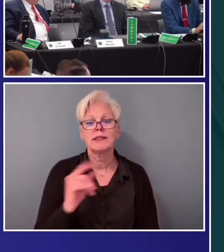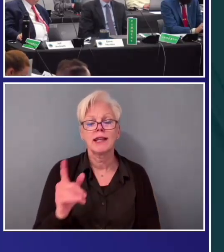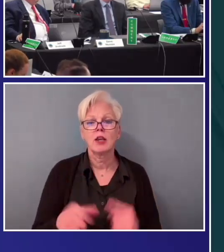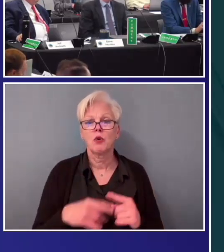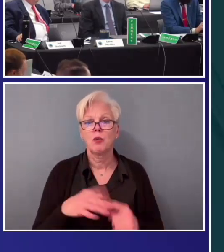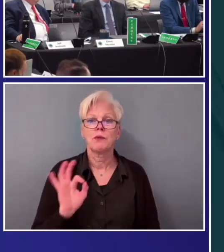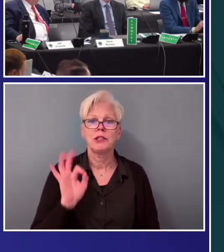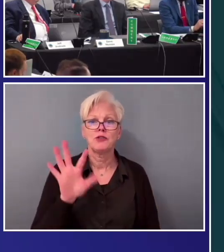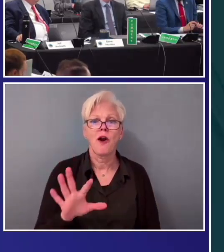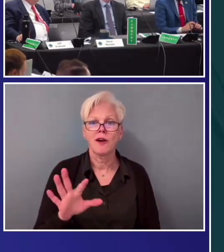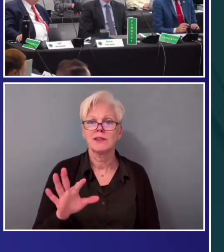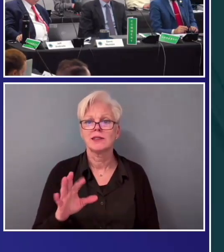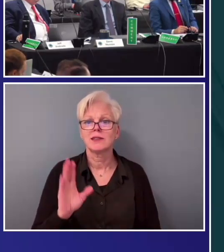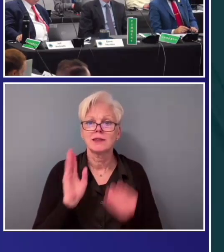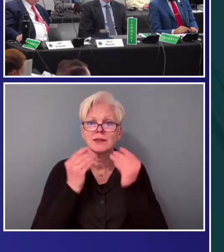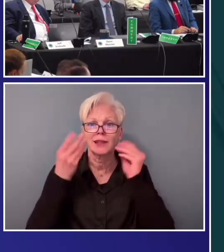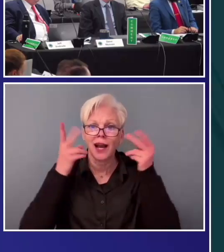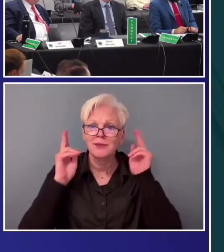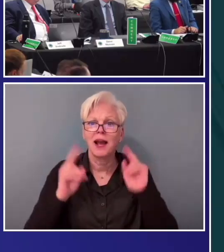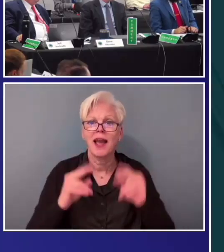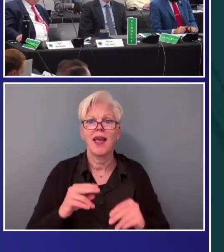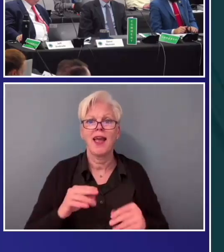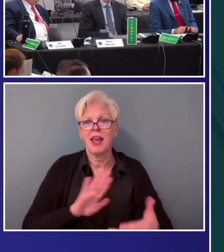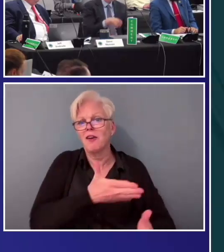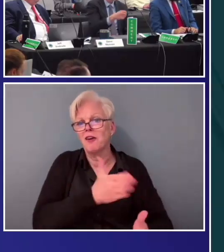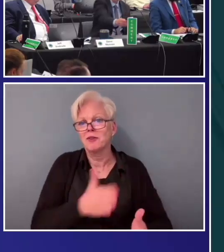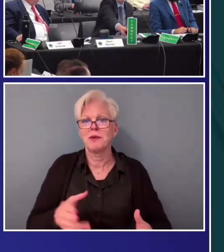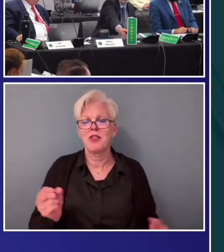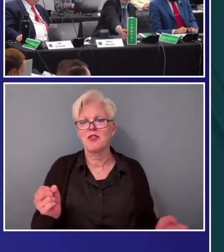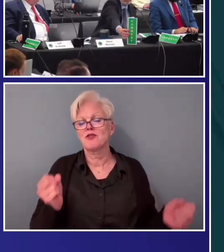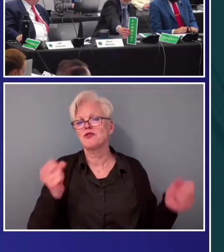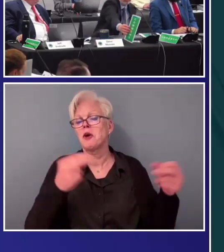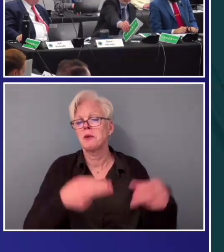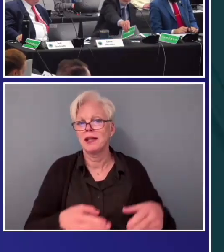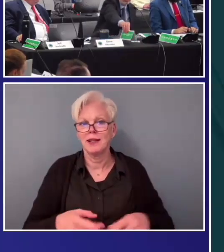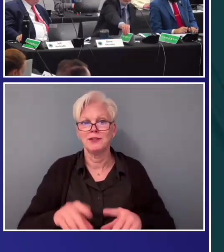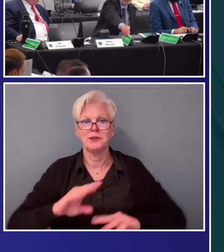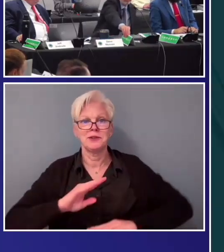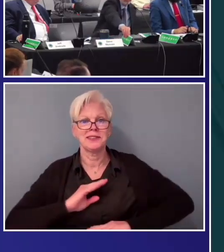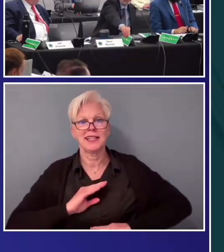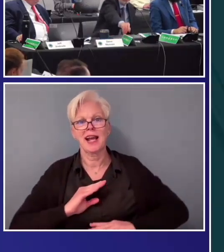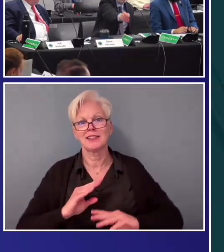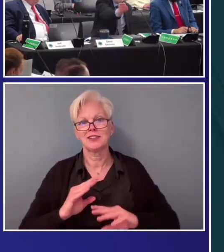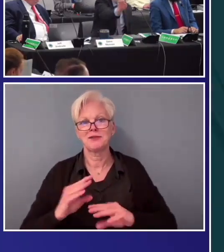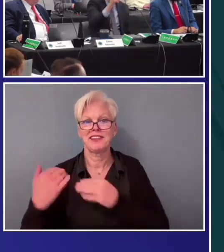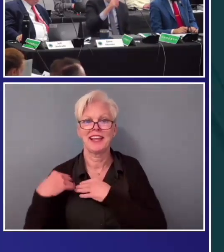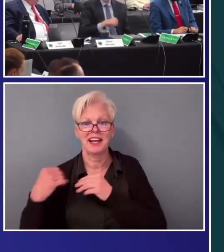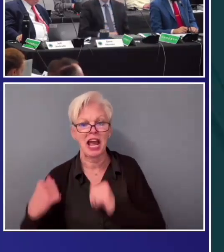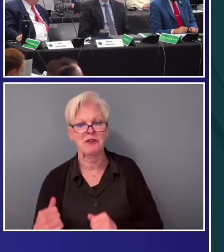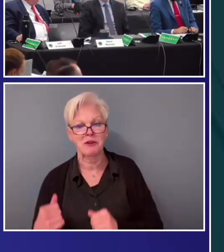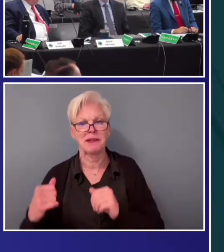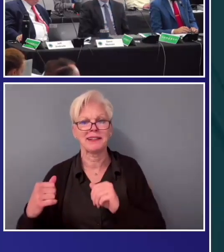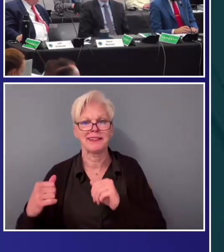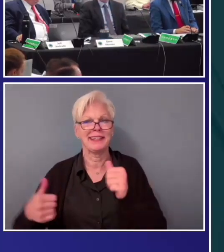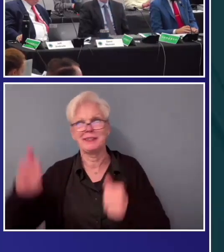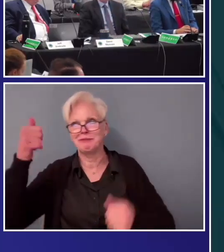and culinary into the volcano to appease the accountability gods, we're not -- the 10th iteration of this committee is not going to look near as good